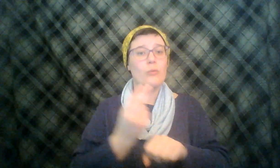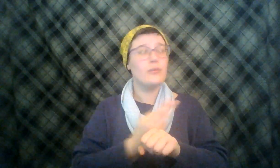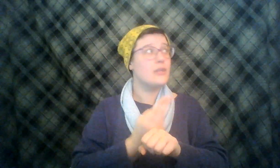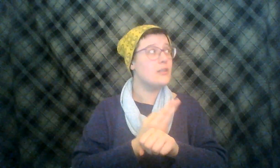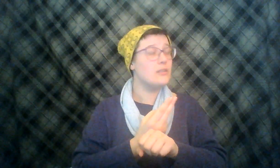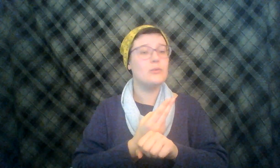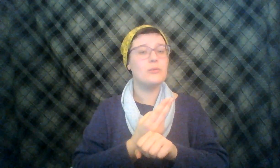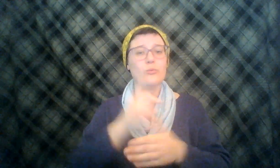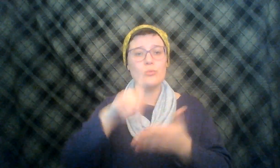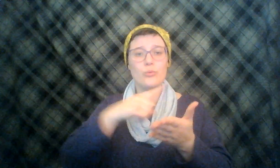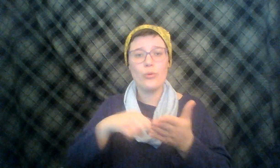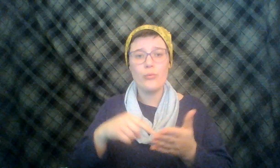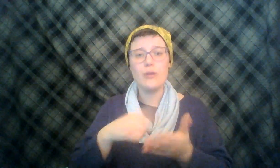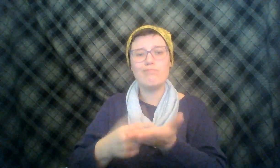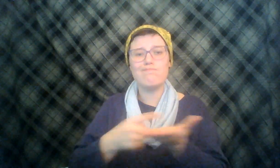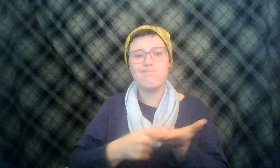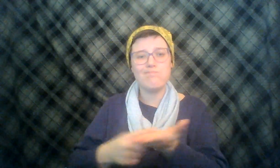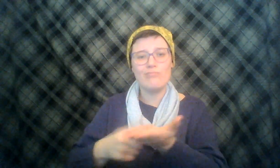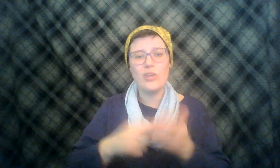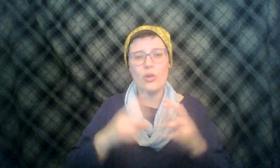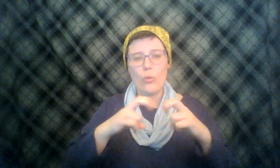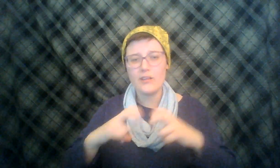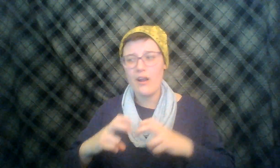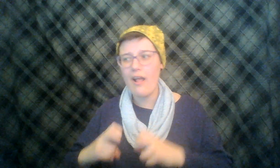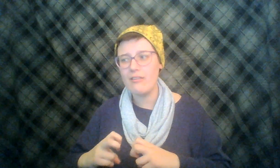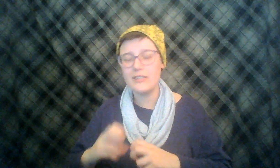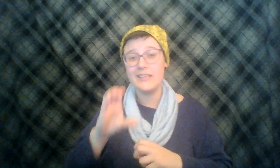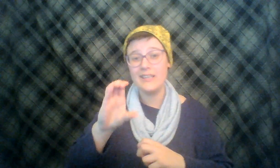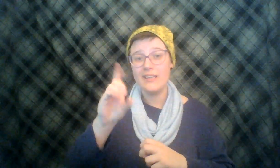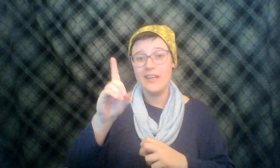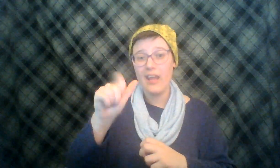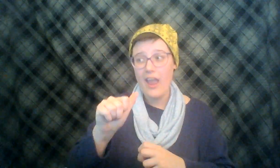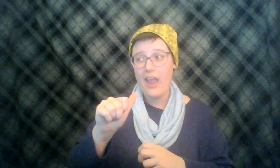Using Critical Discourse Analysis (CDA),